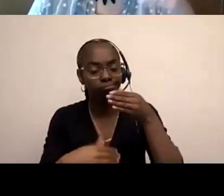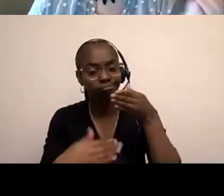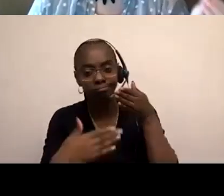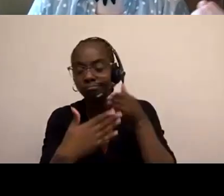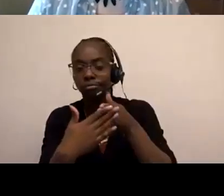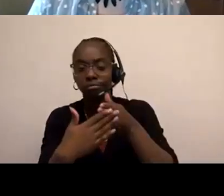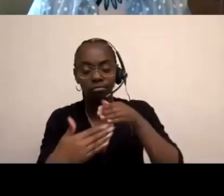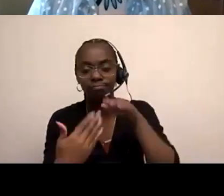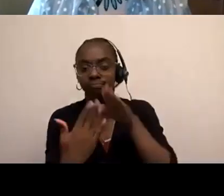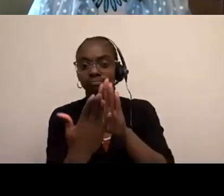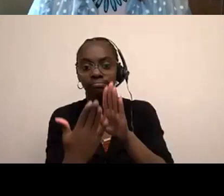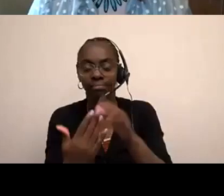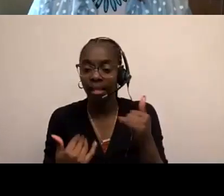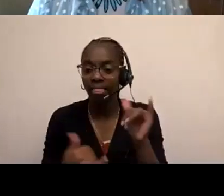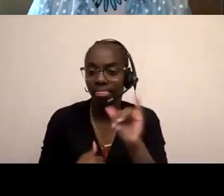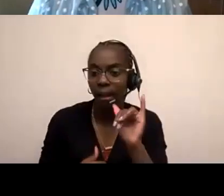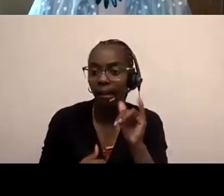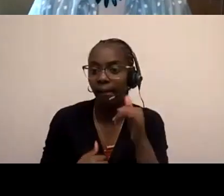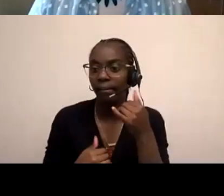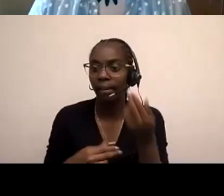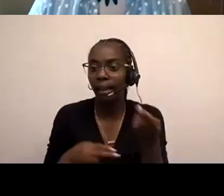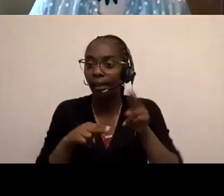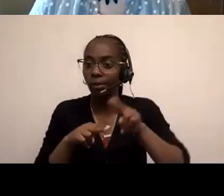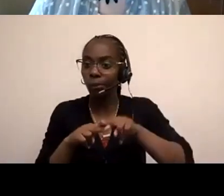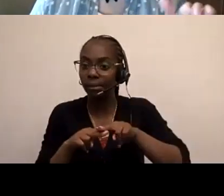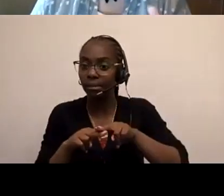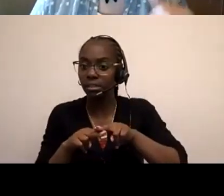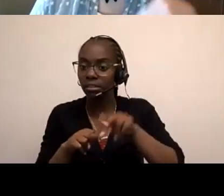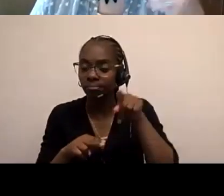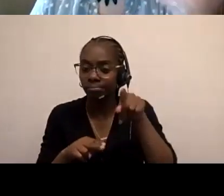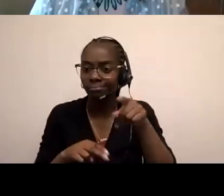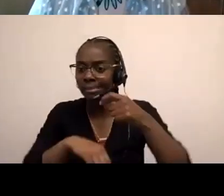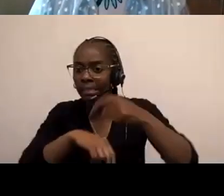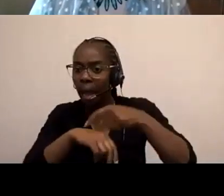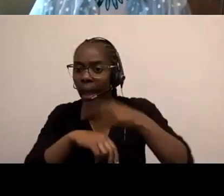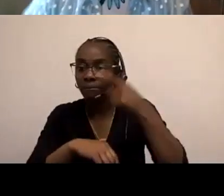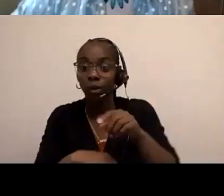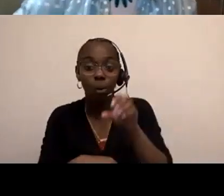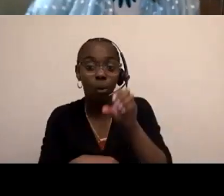FOR EXAMPLE, INCREASED OPPORTUNITY TO EXPERIENCE CYBER BULLYING BECAUSE THEY ARE ON THE INTERNET MORE.